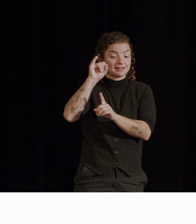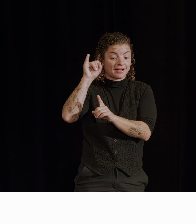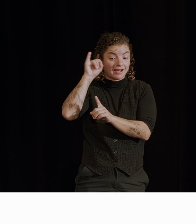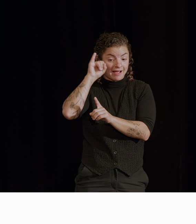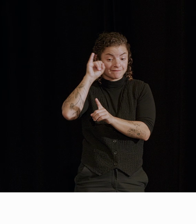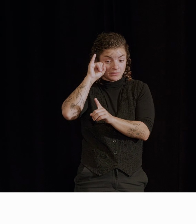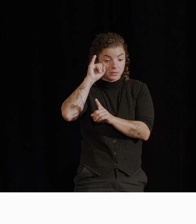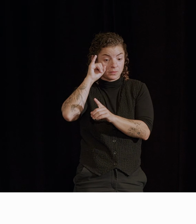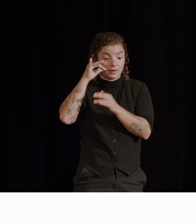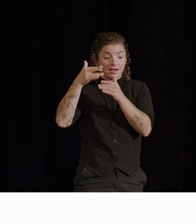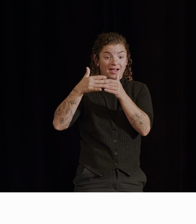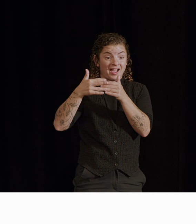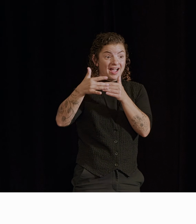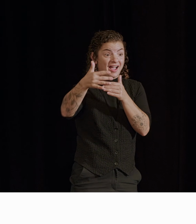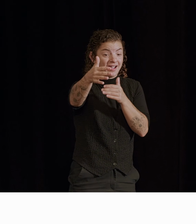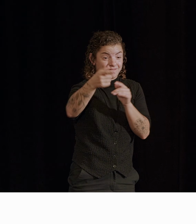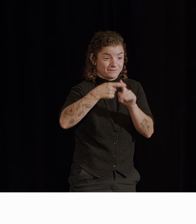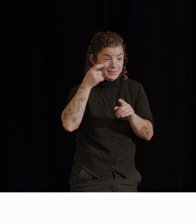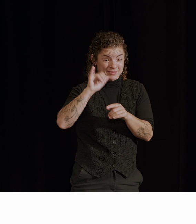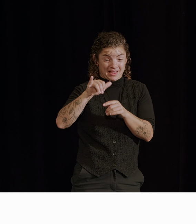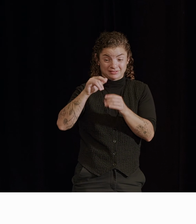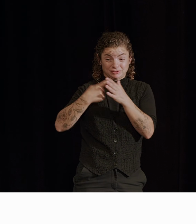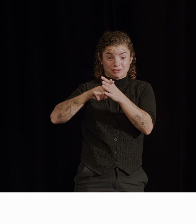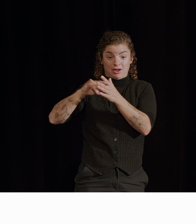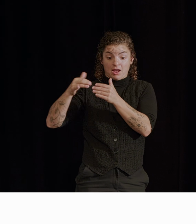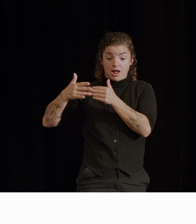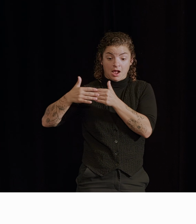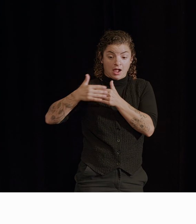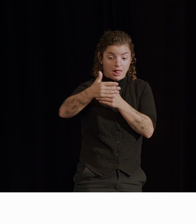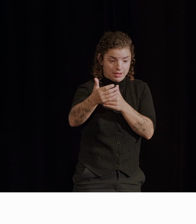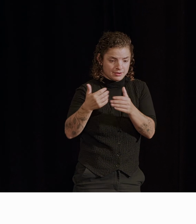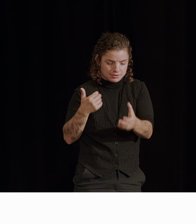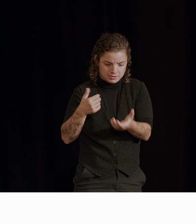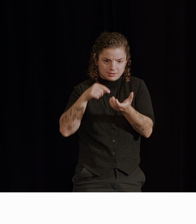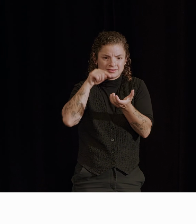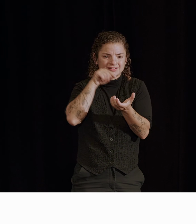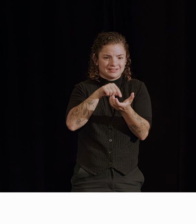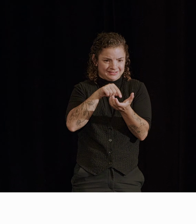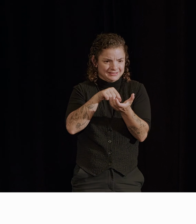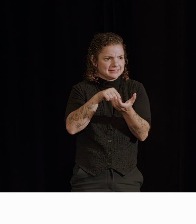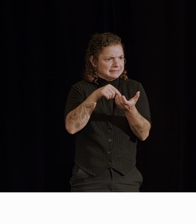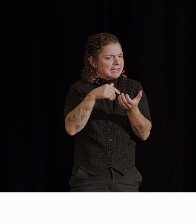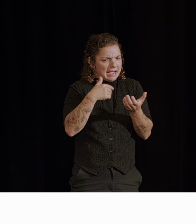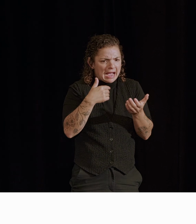And out of the box, there's a pretty good accessibility solution. The touchscreen